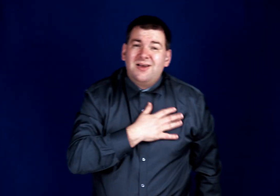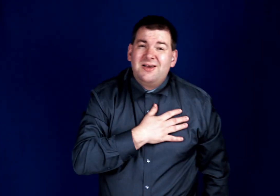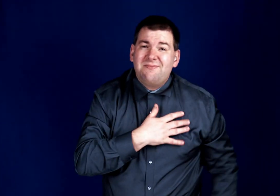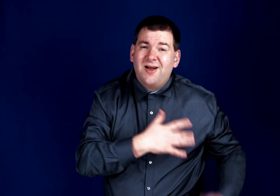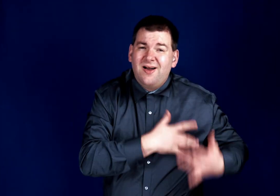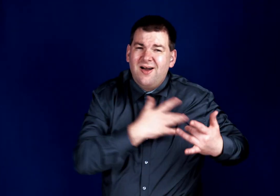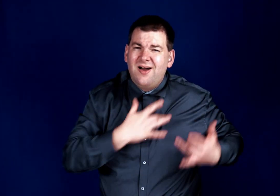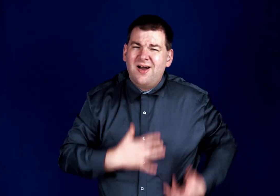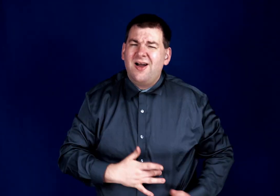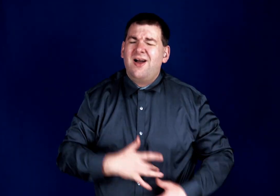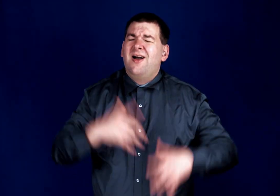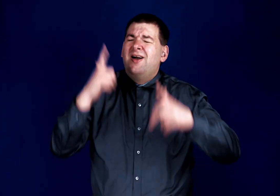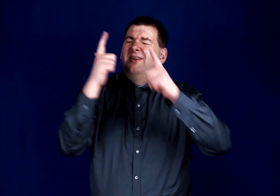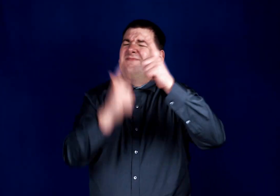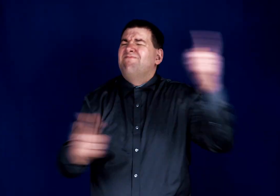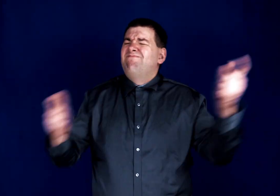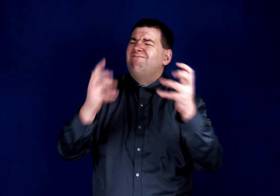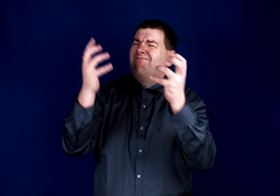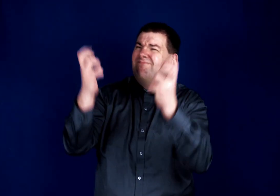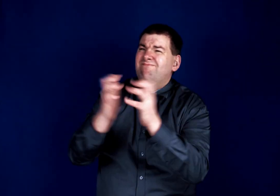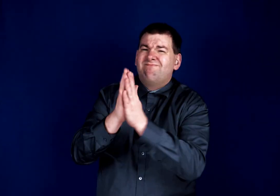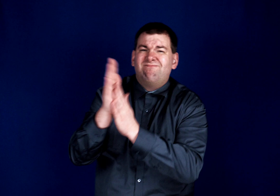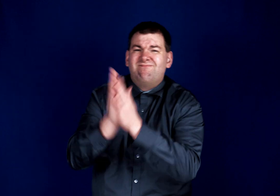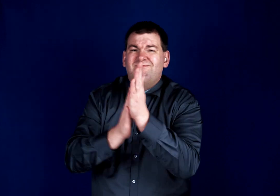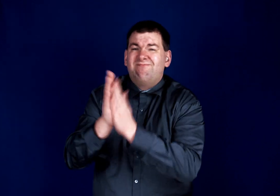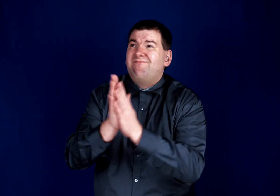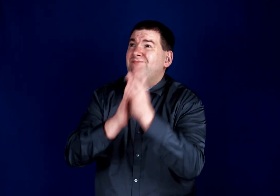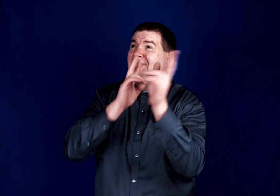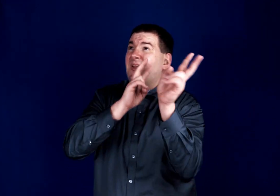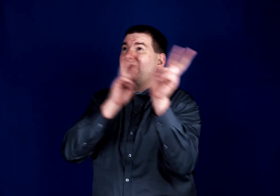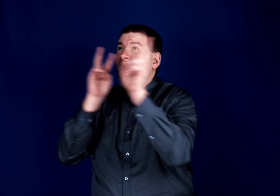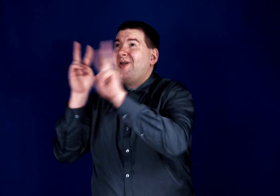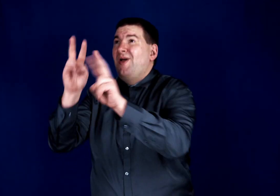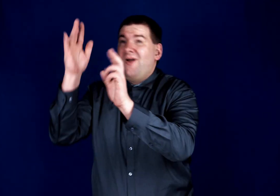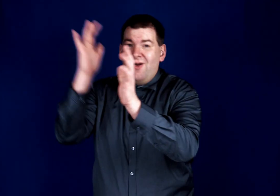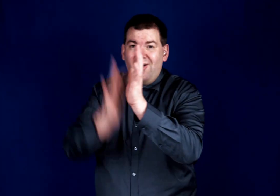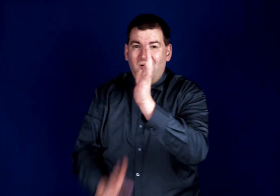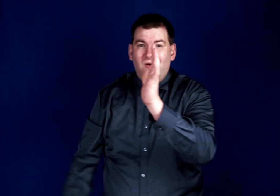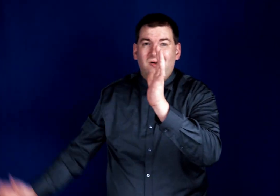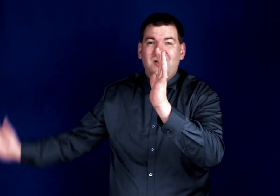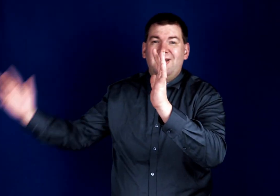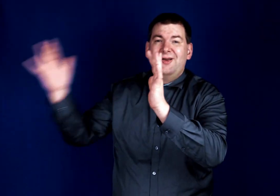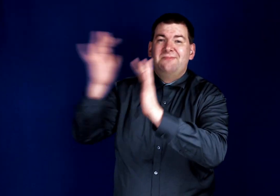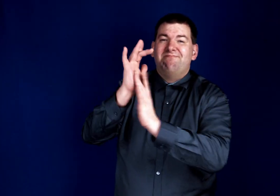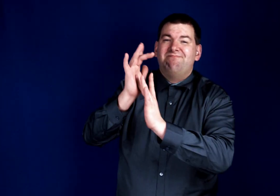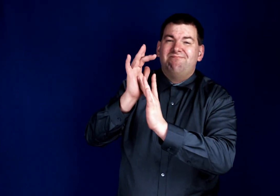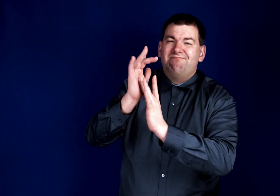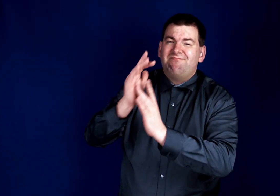It's my heart's great desire to behold Him